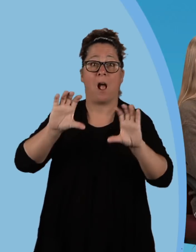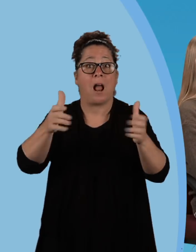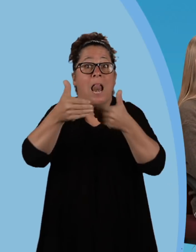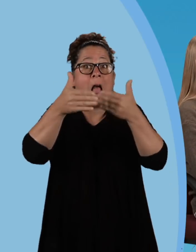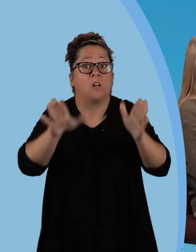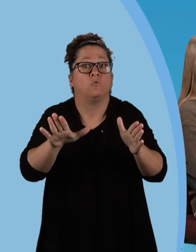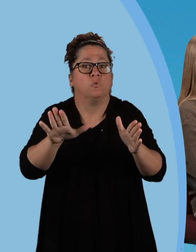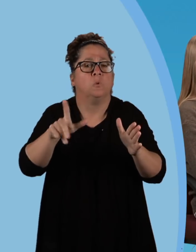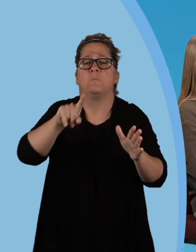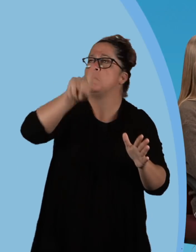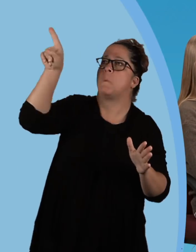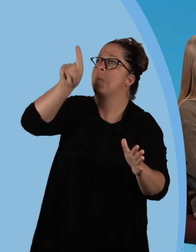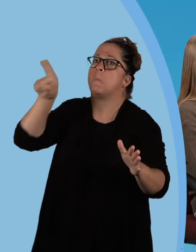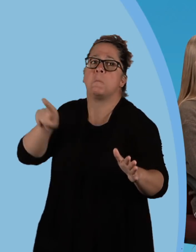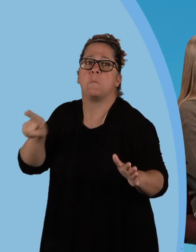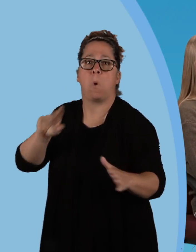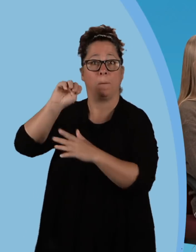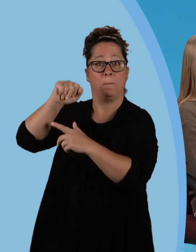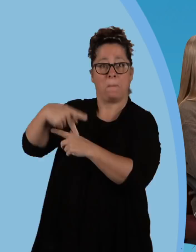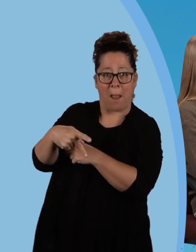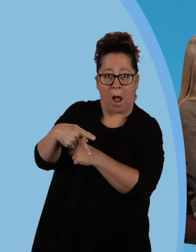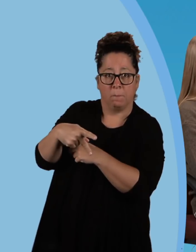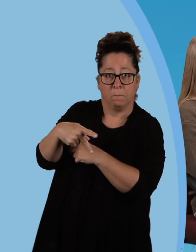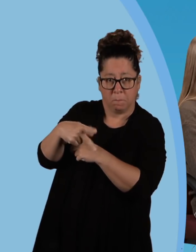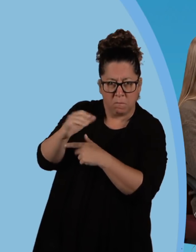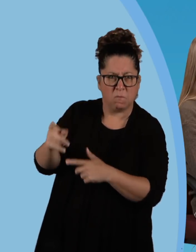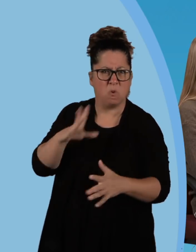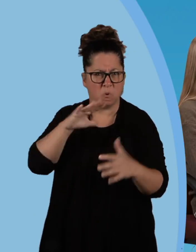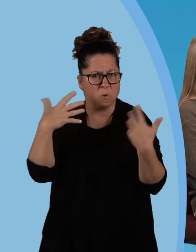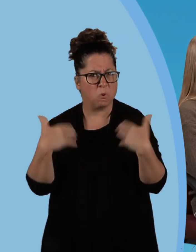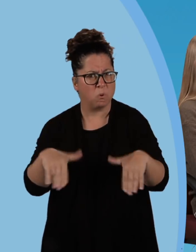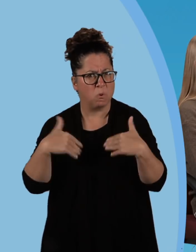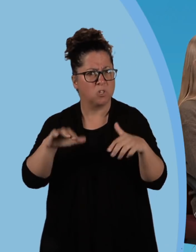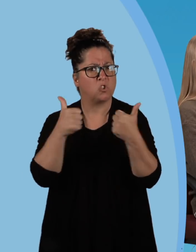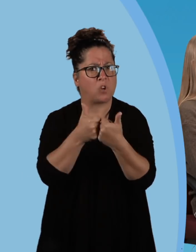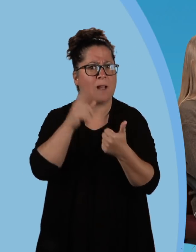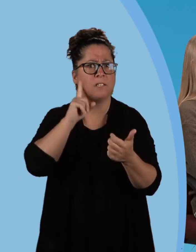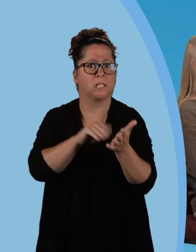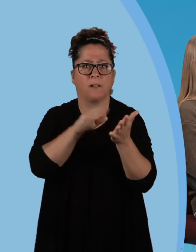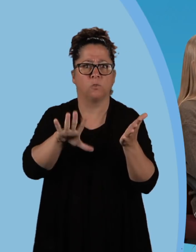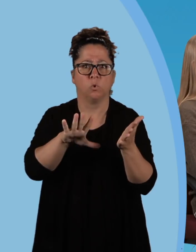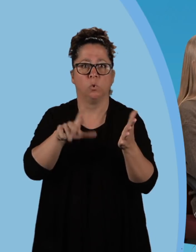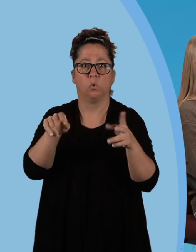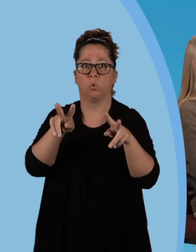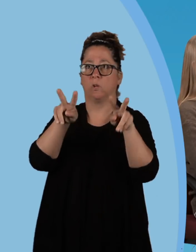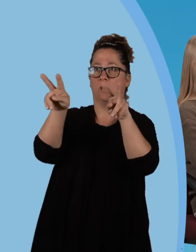and the classroom teacher is pointing to a map or something, it's pretty challenging for a deaf student